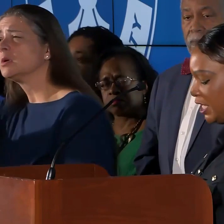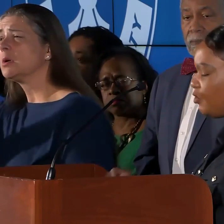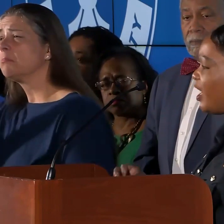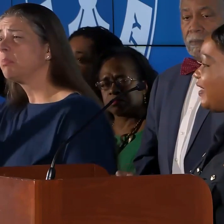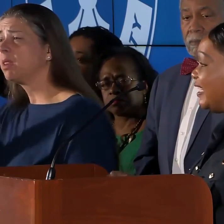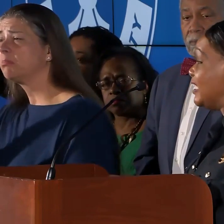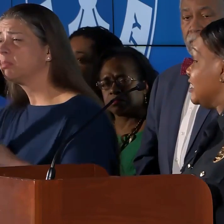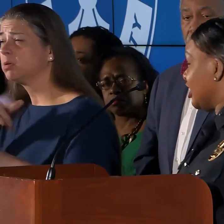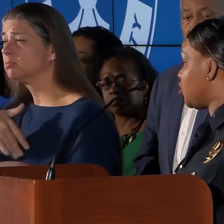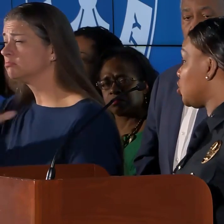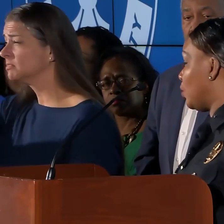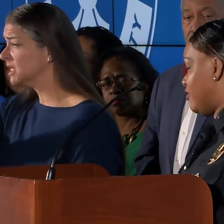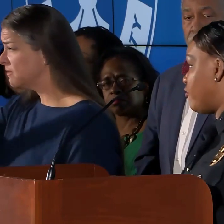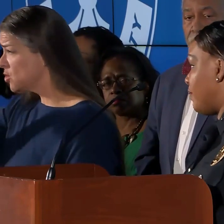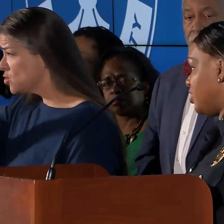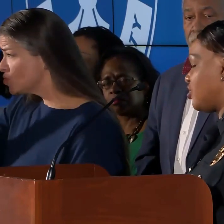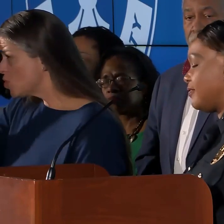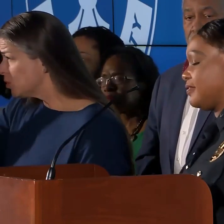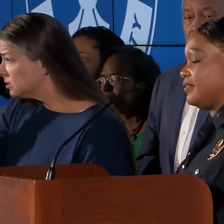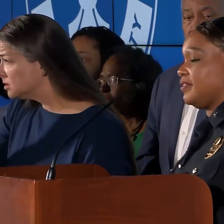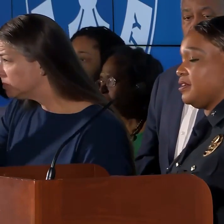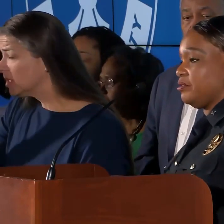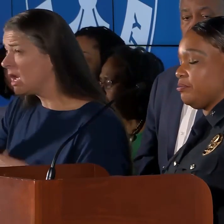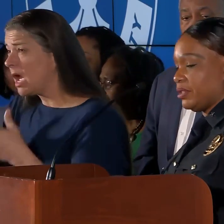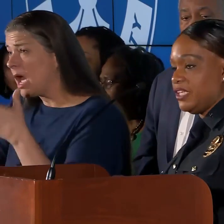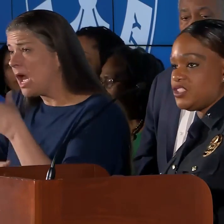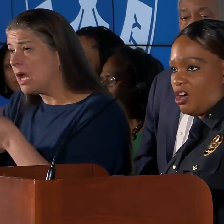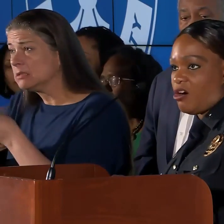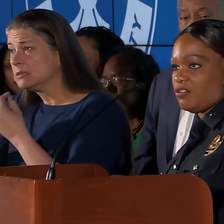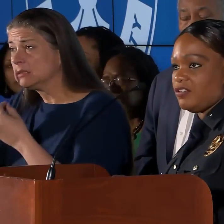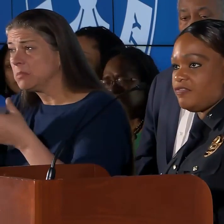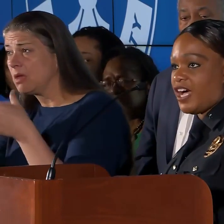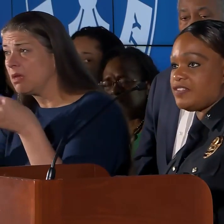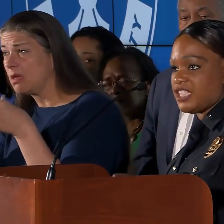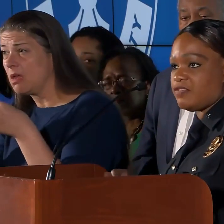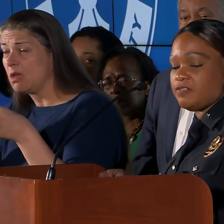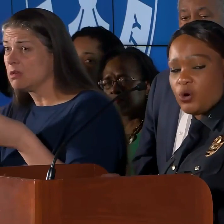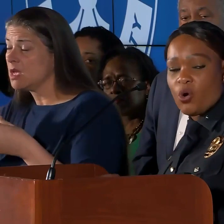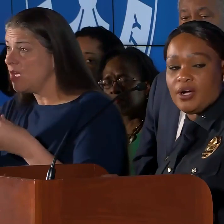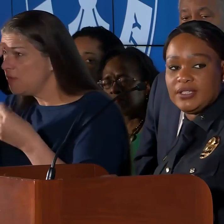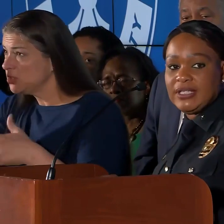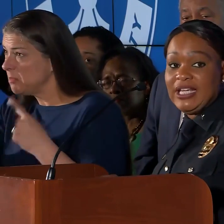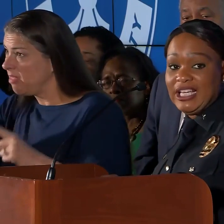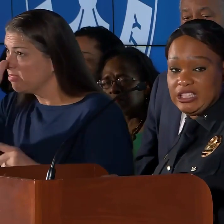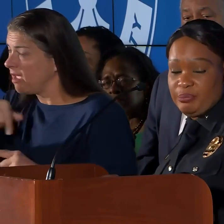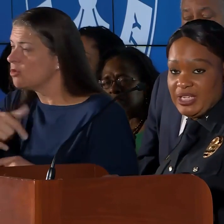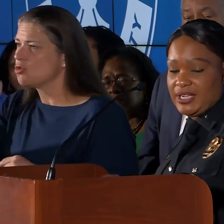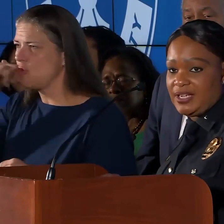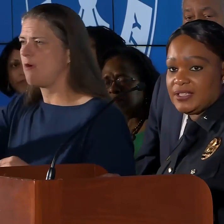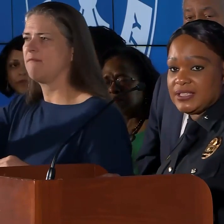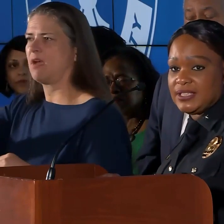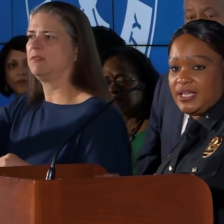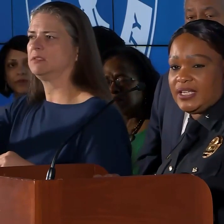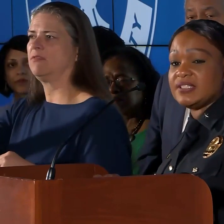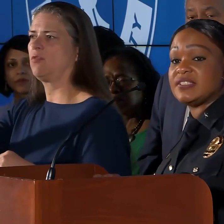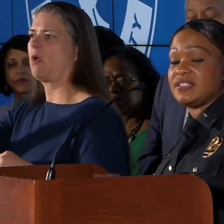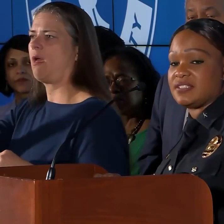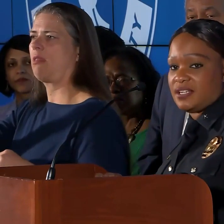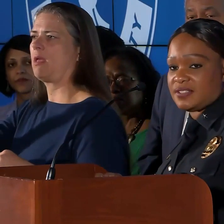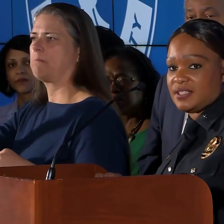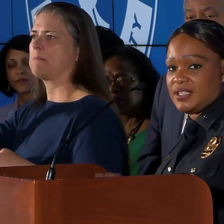If you have any additional information, please call 574 L N P D and assist us.